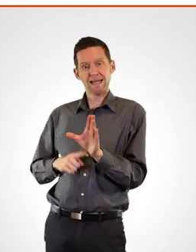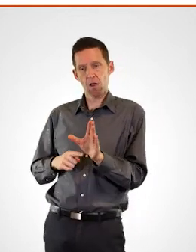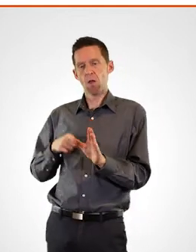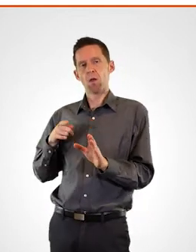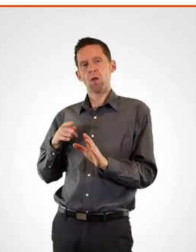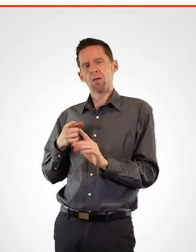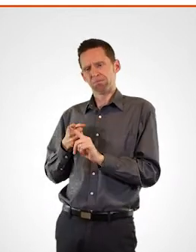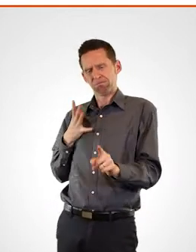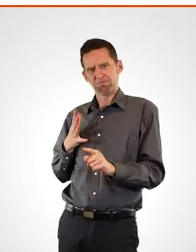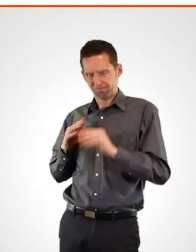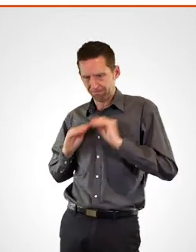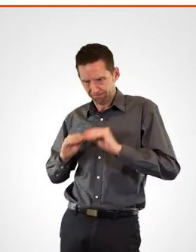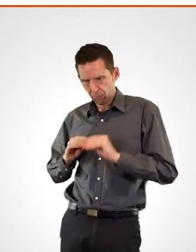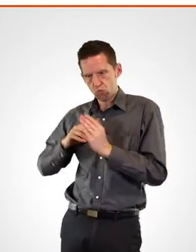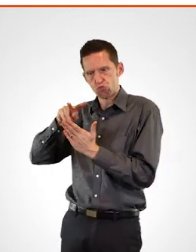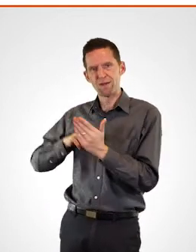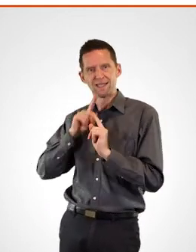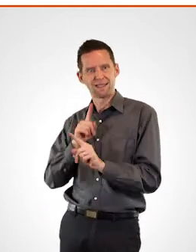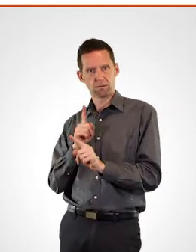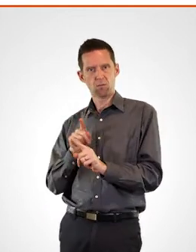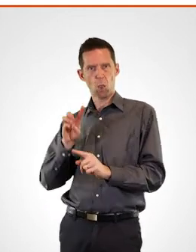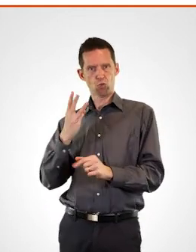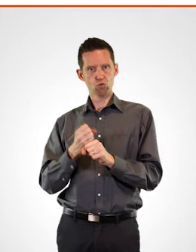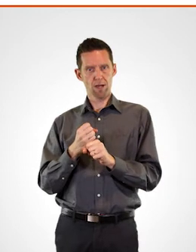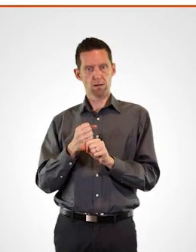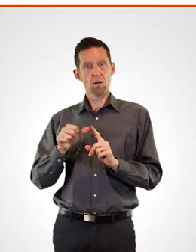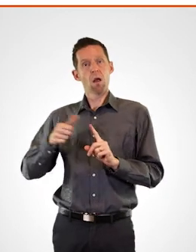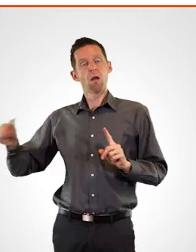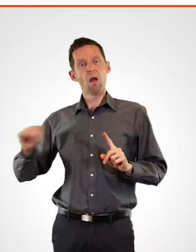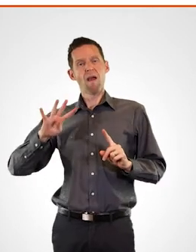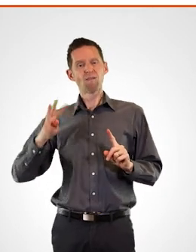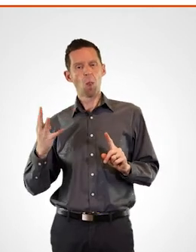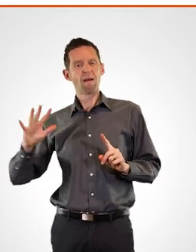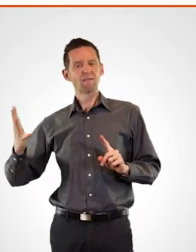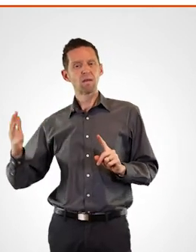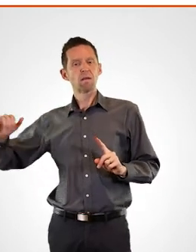receive explicit instruction in reading. In subsequent grades, students are expected